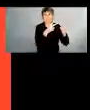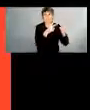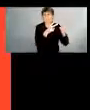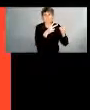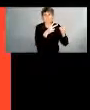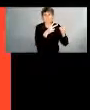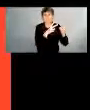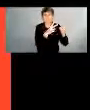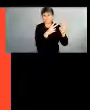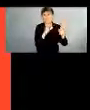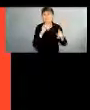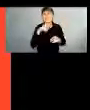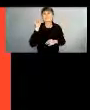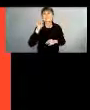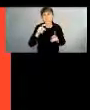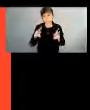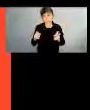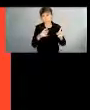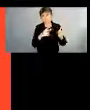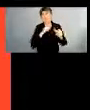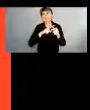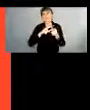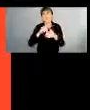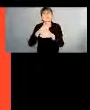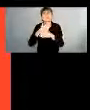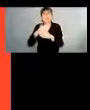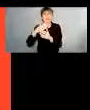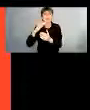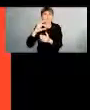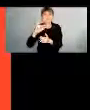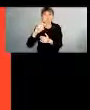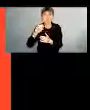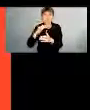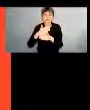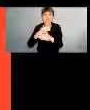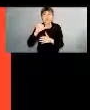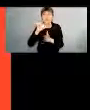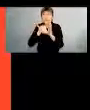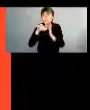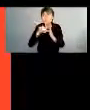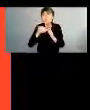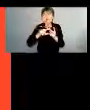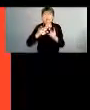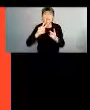have to be uploaded to a file sharing site such as YouTube, Vimeo or Dropbox with the